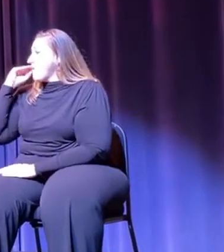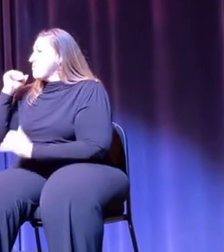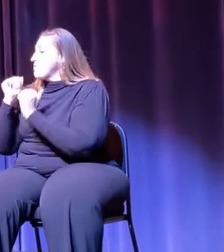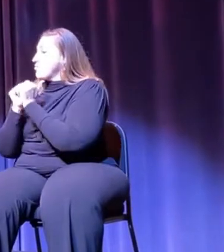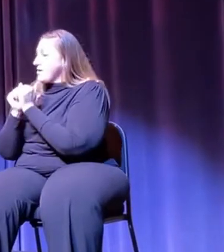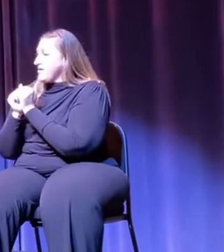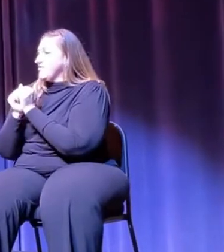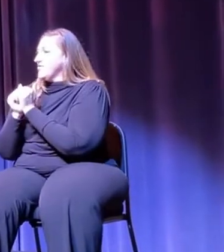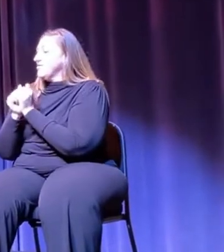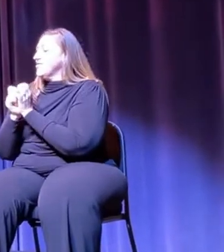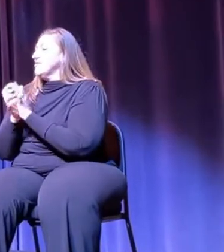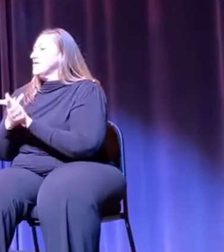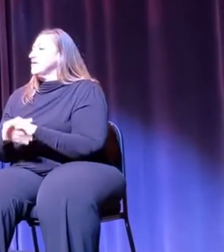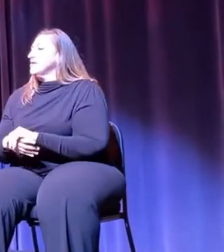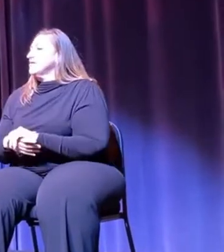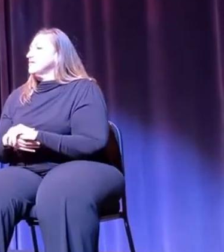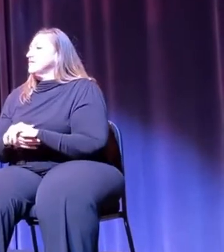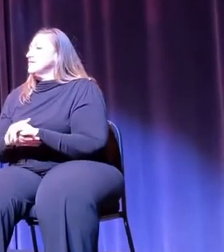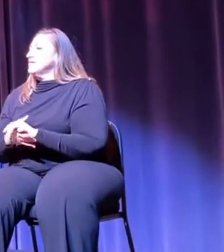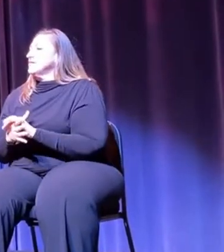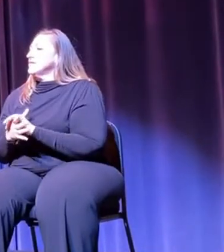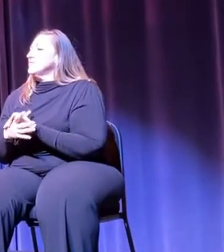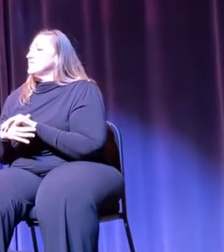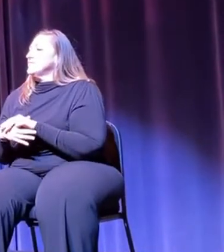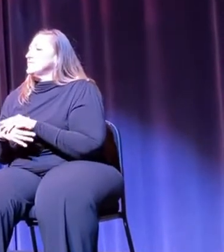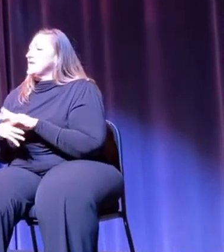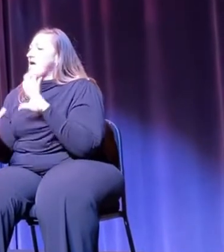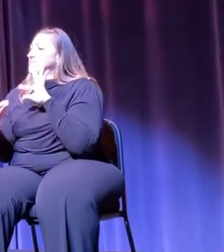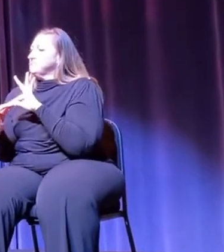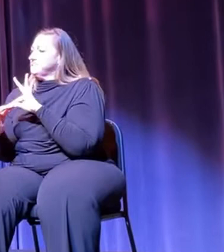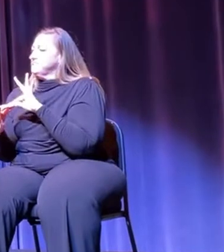and that have a stake in the legacy you create?